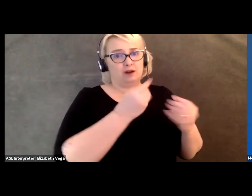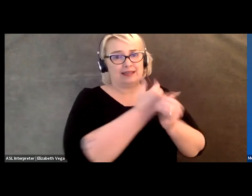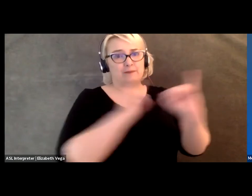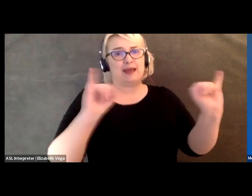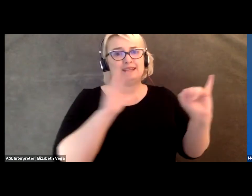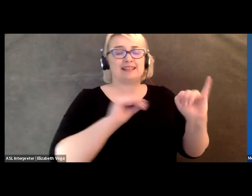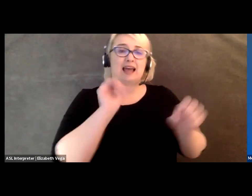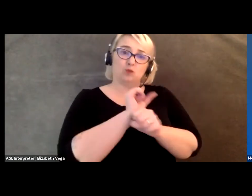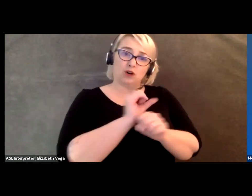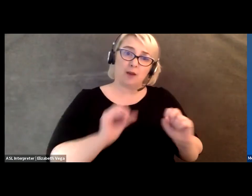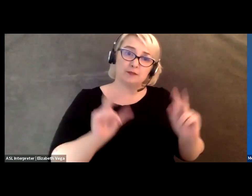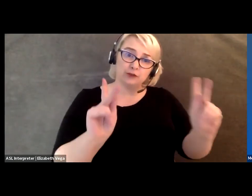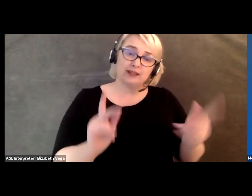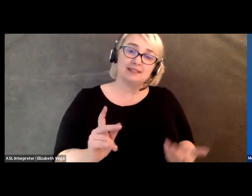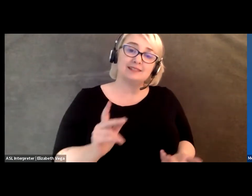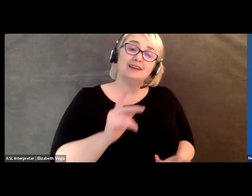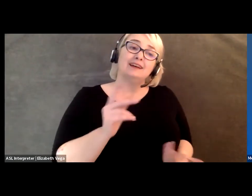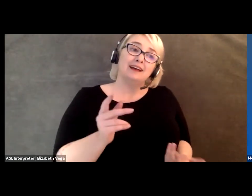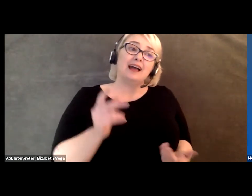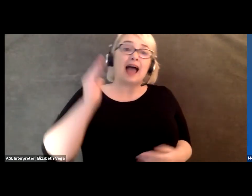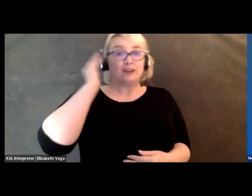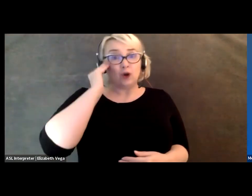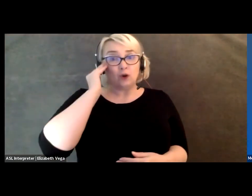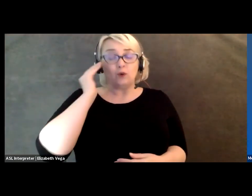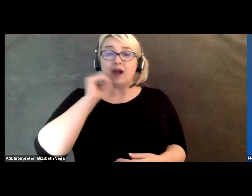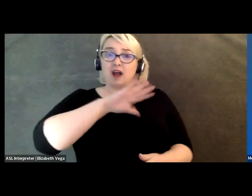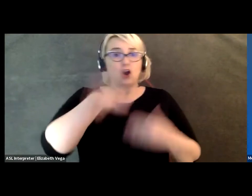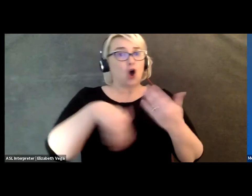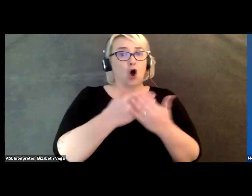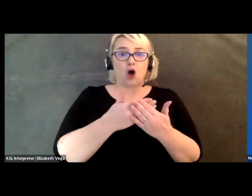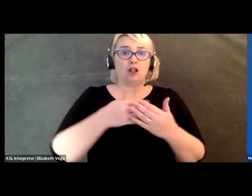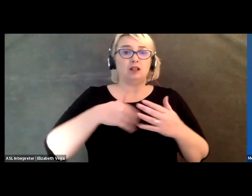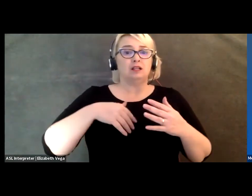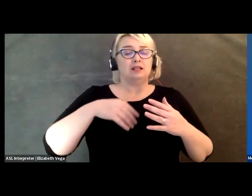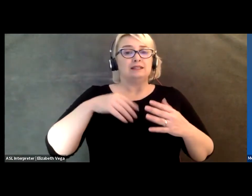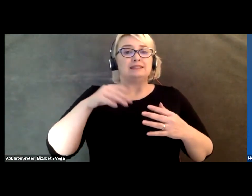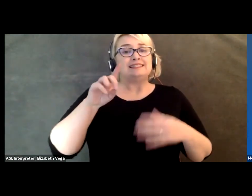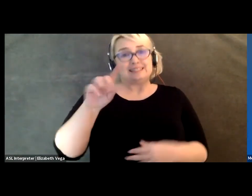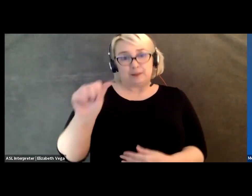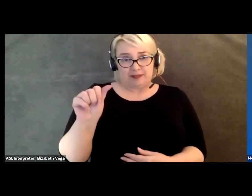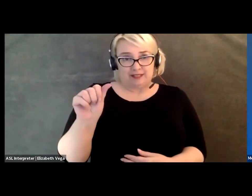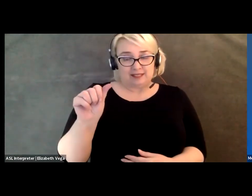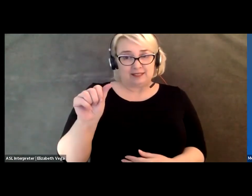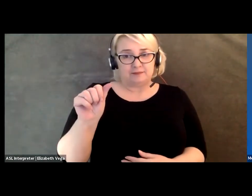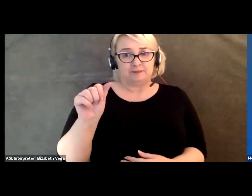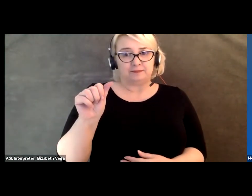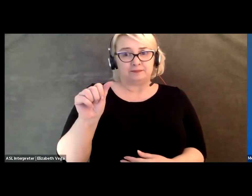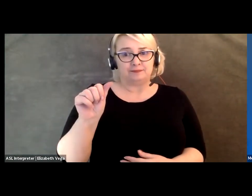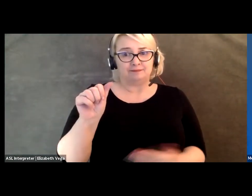And know that not all disabilities are -- know that all disabilities are a spectrum.